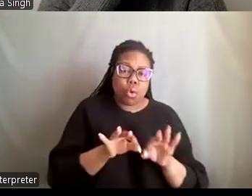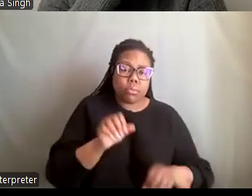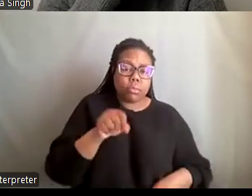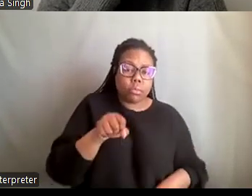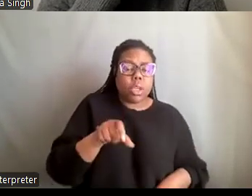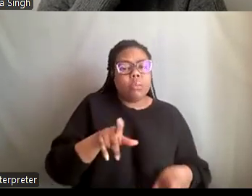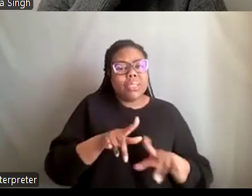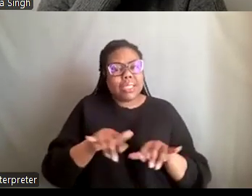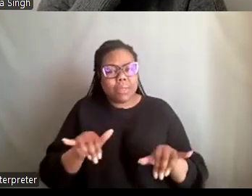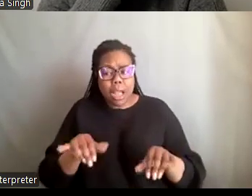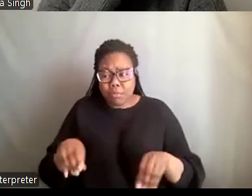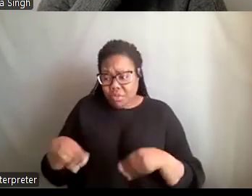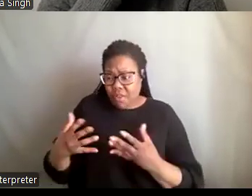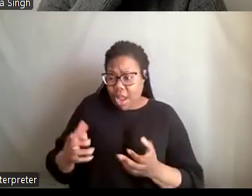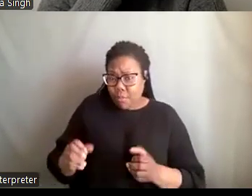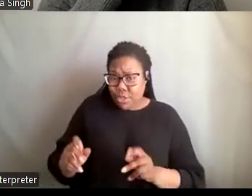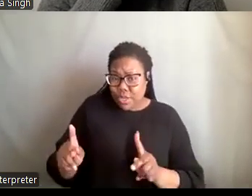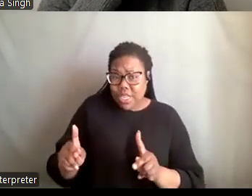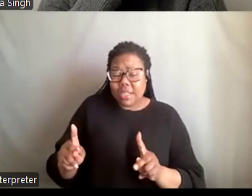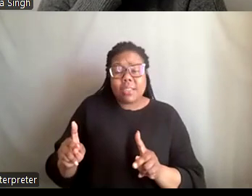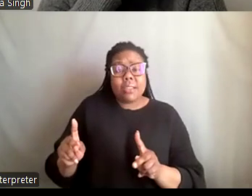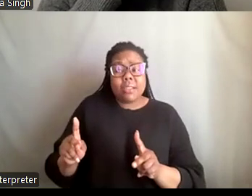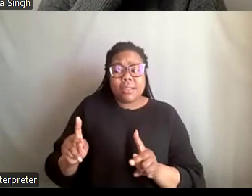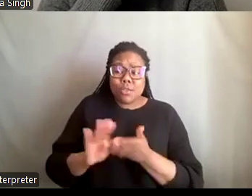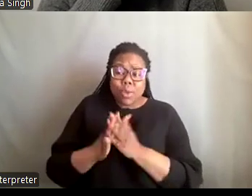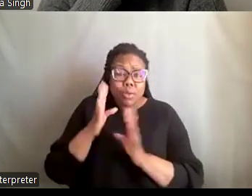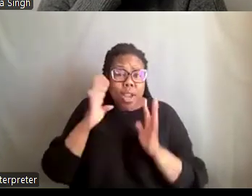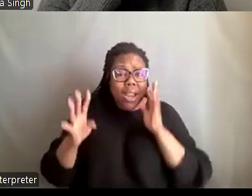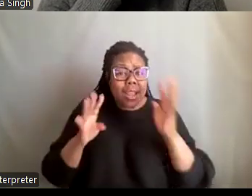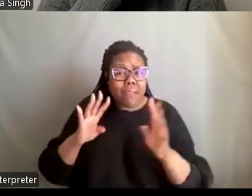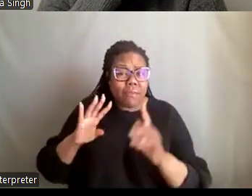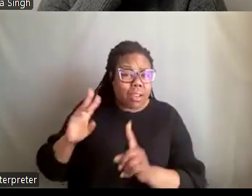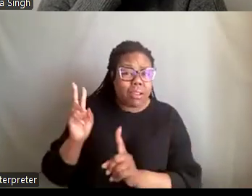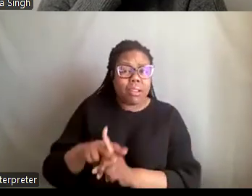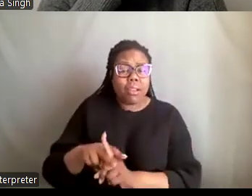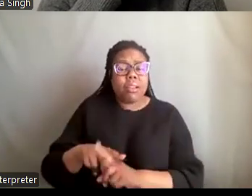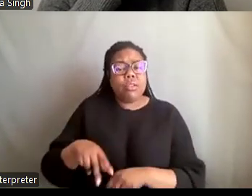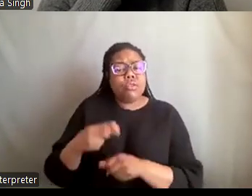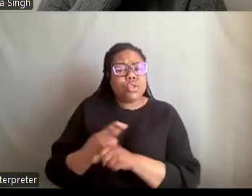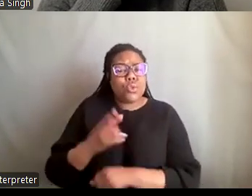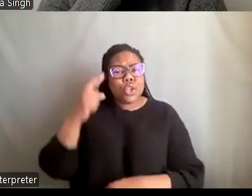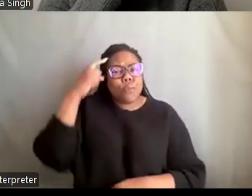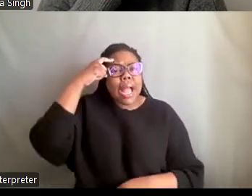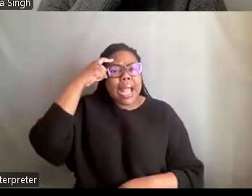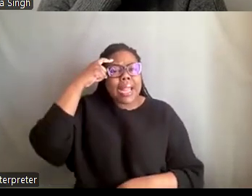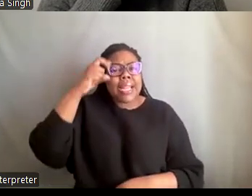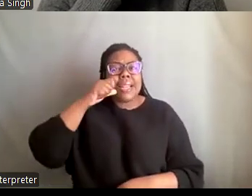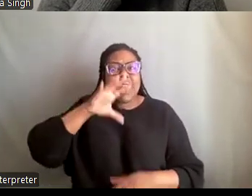ways I mean mental health. And that's important. But also giving them opportunities to play, to be creative, to use